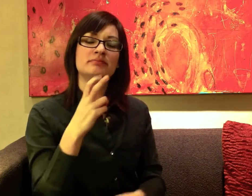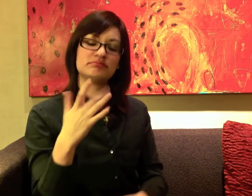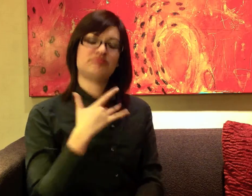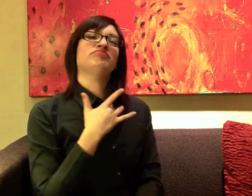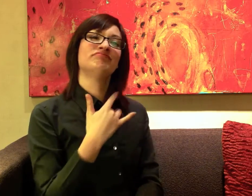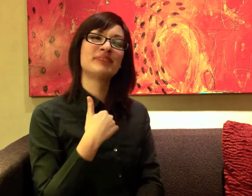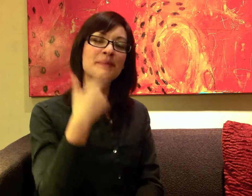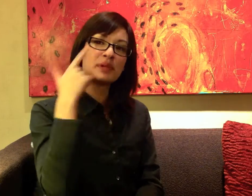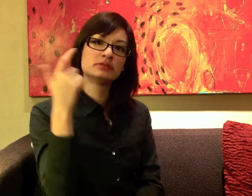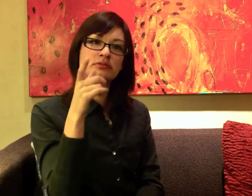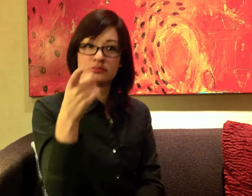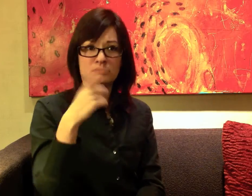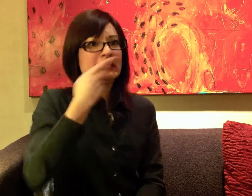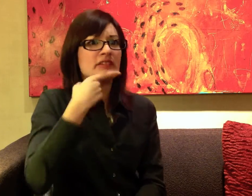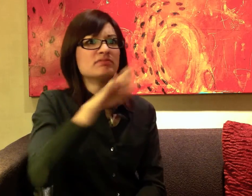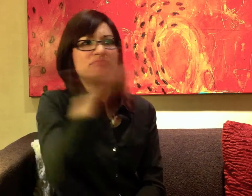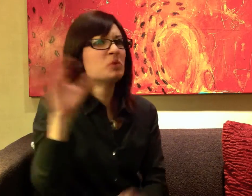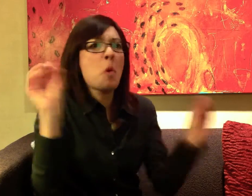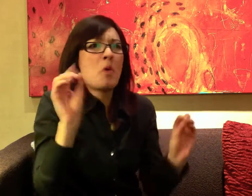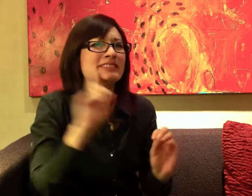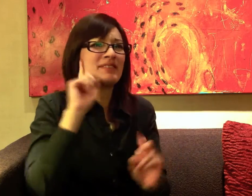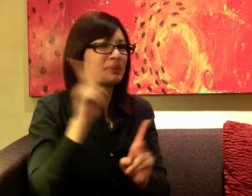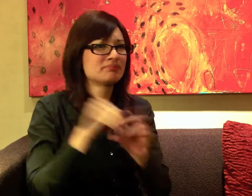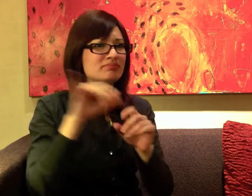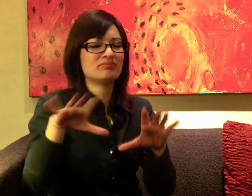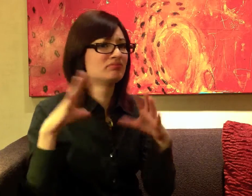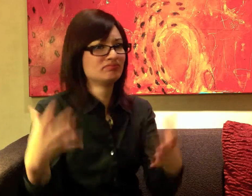That really touched me because its hearing dominated - no Deaf people are involved with this.